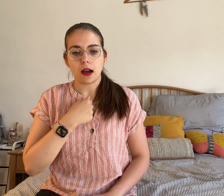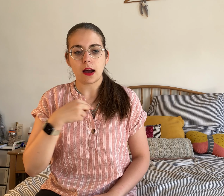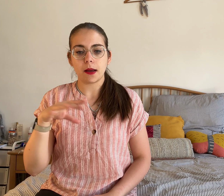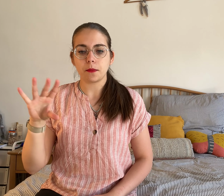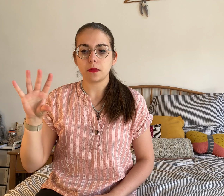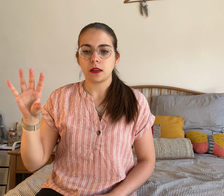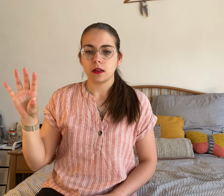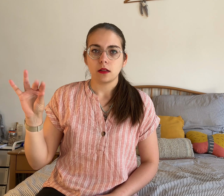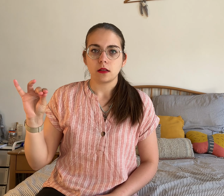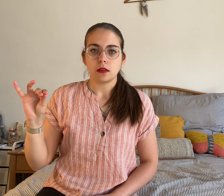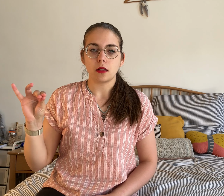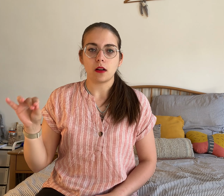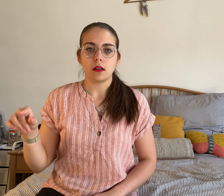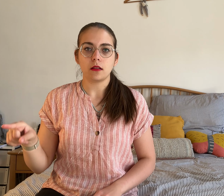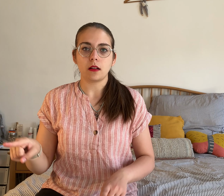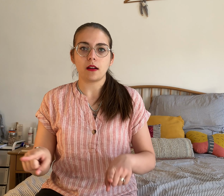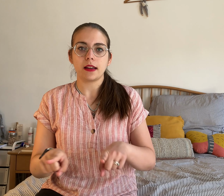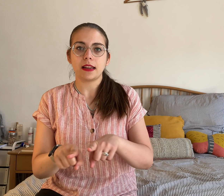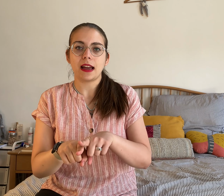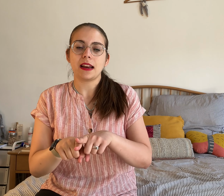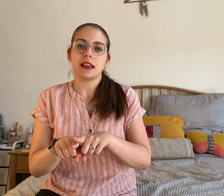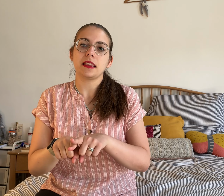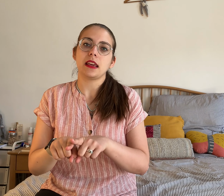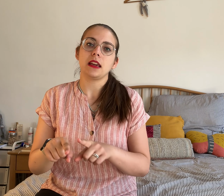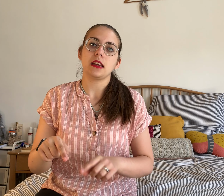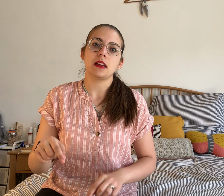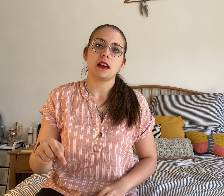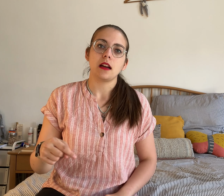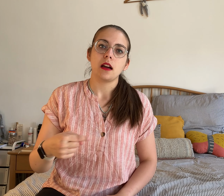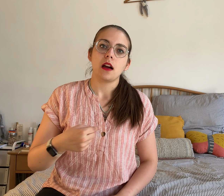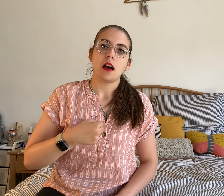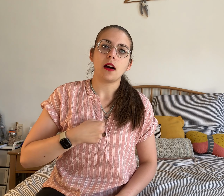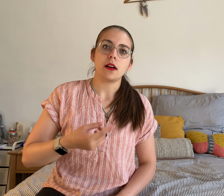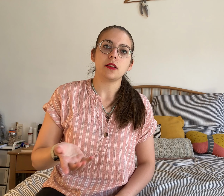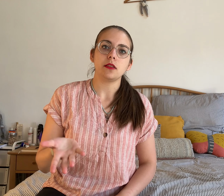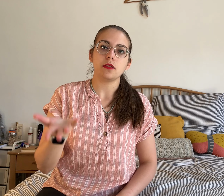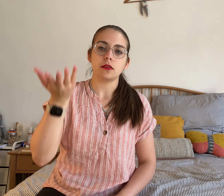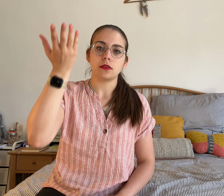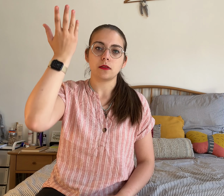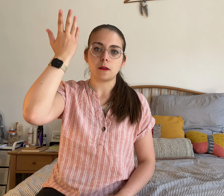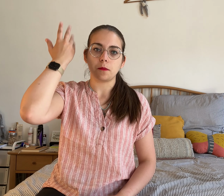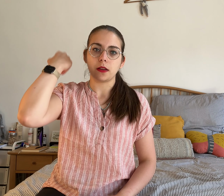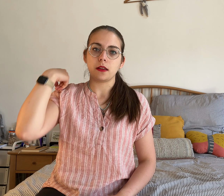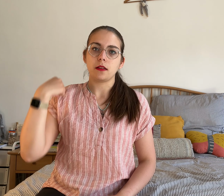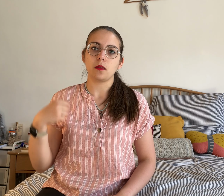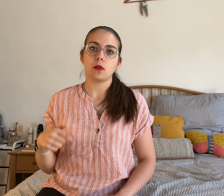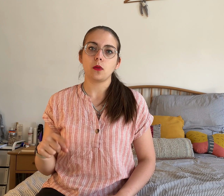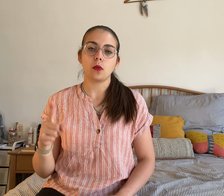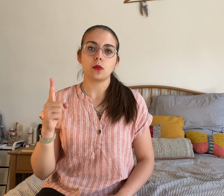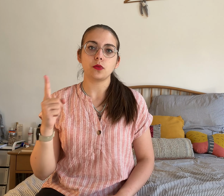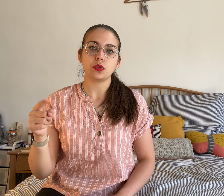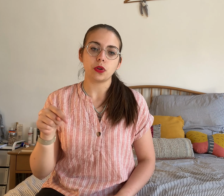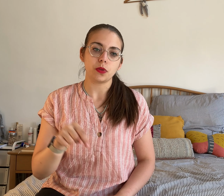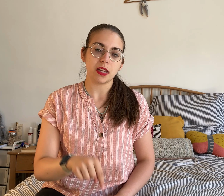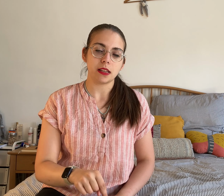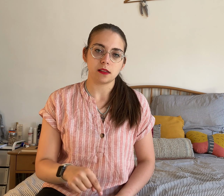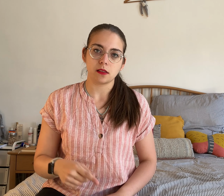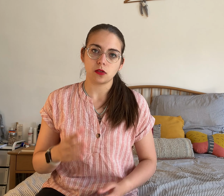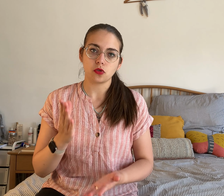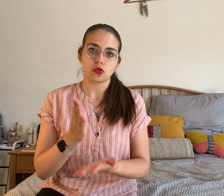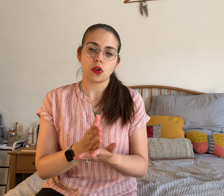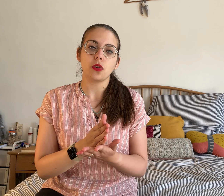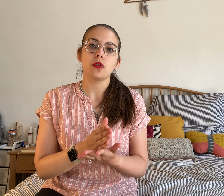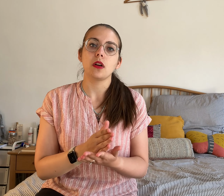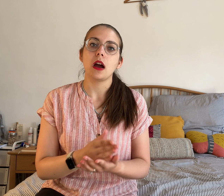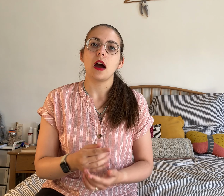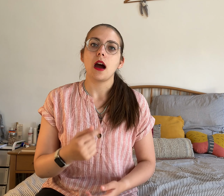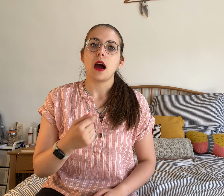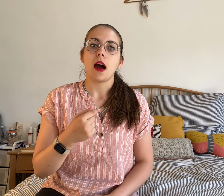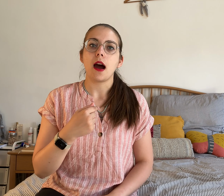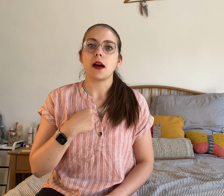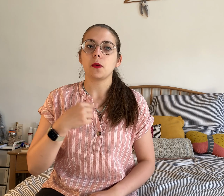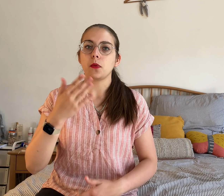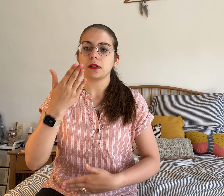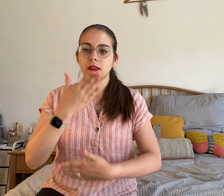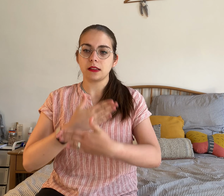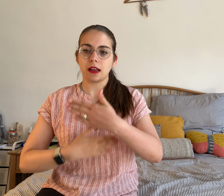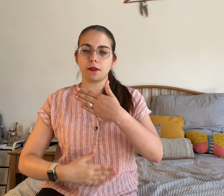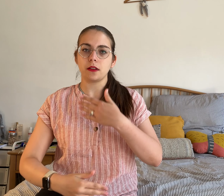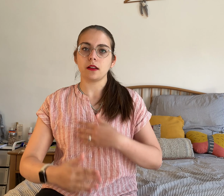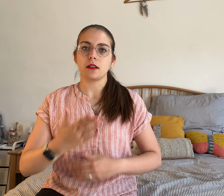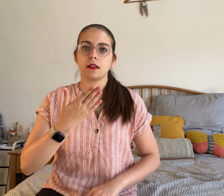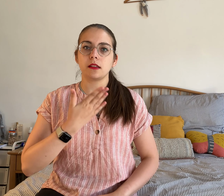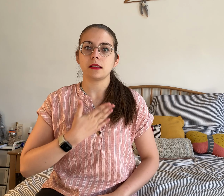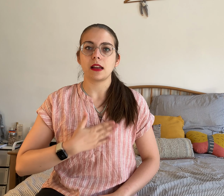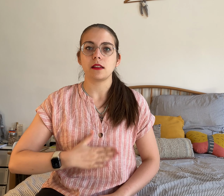I'm not anything like I used to be. Although it's true: I was never attention